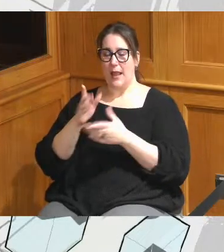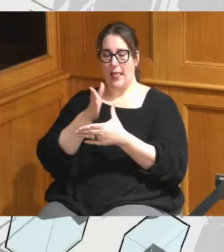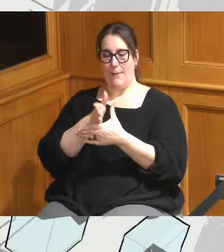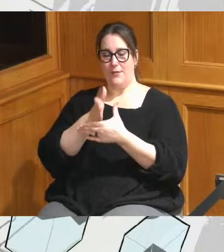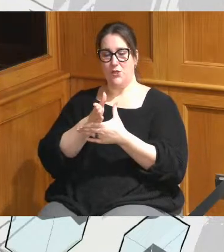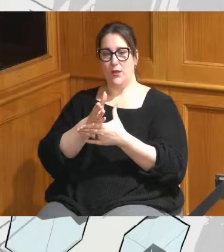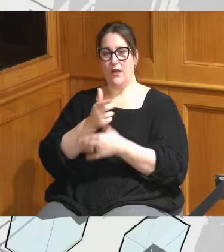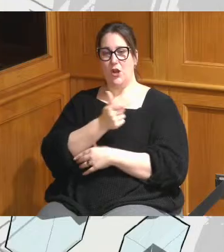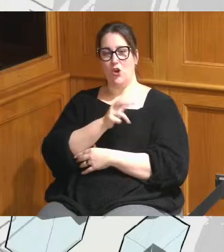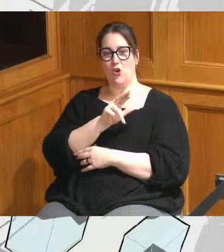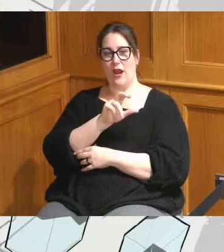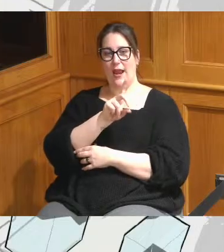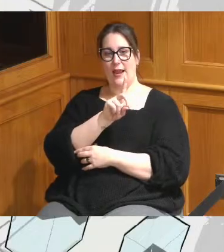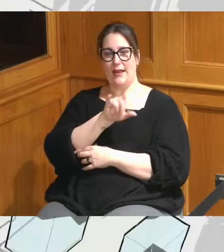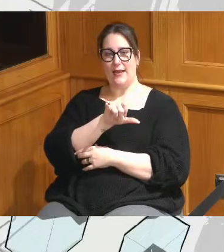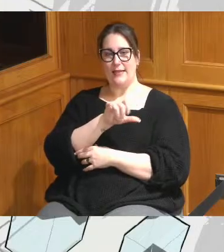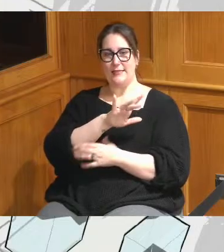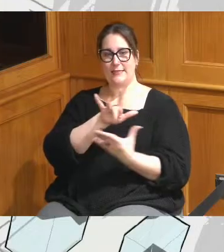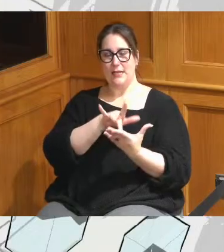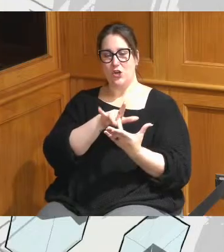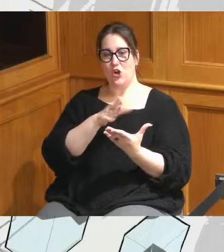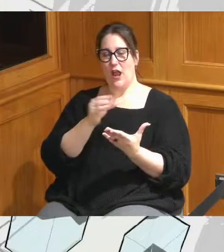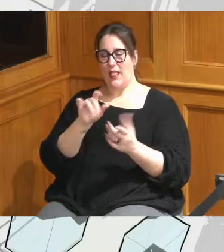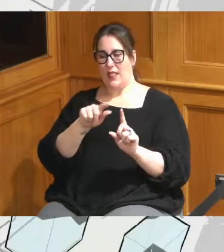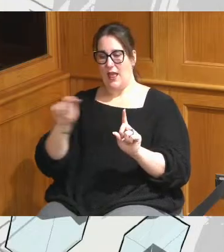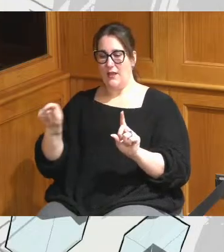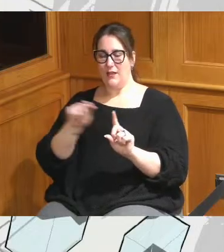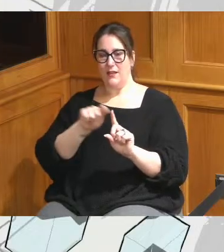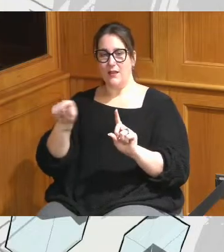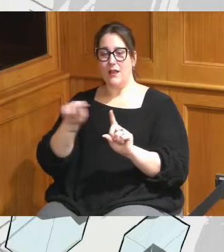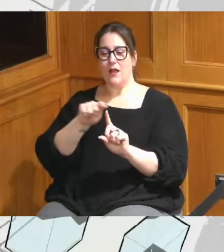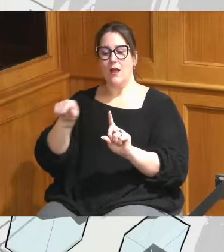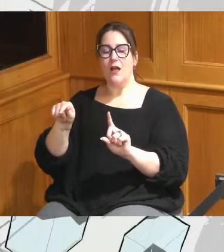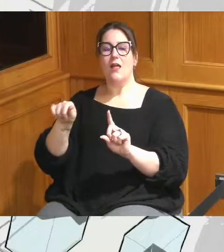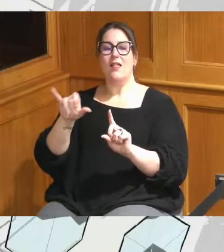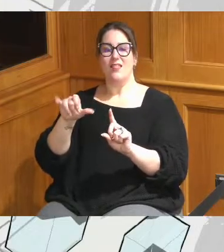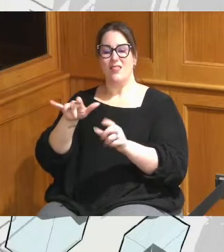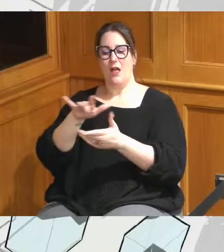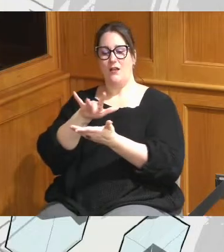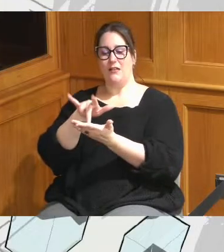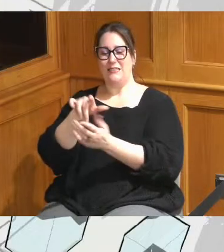Center and the icon stage at that terminus of Ray Street and thinking around the steps and the